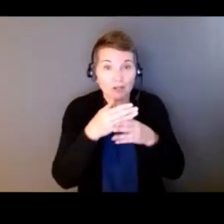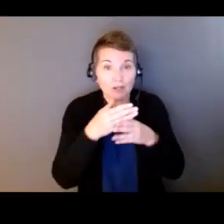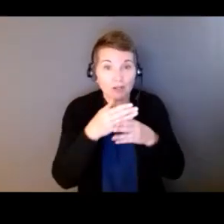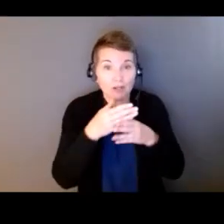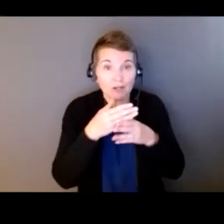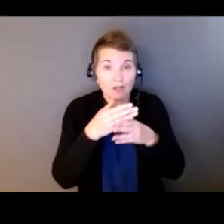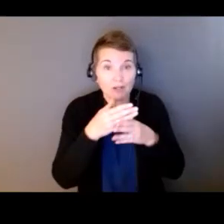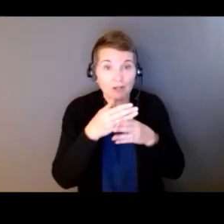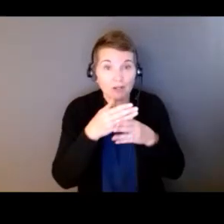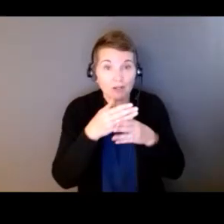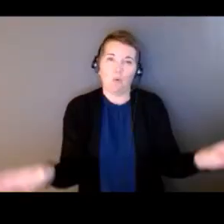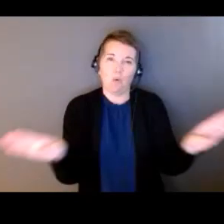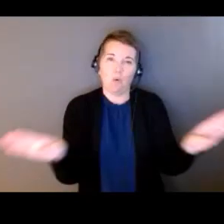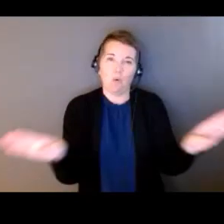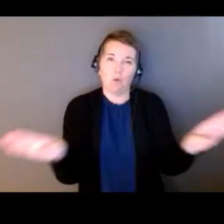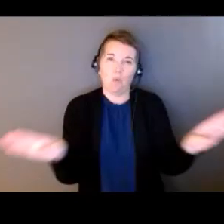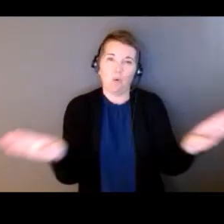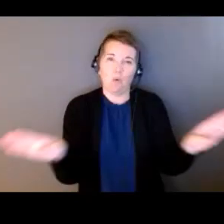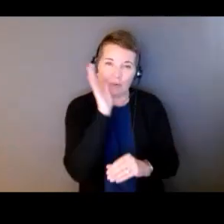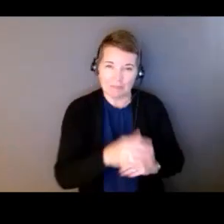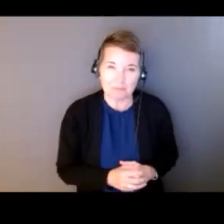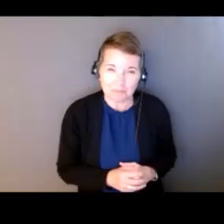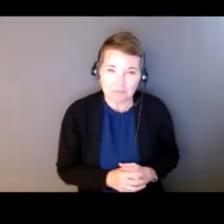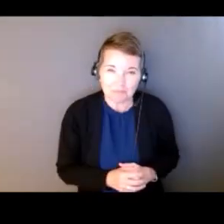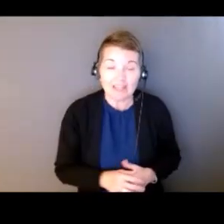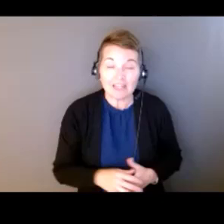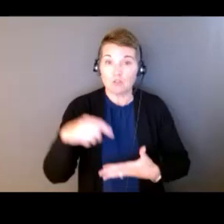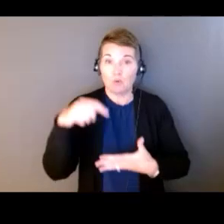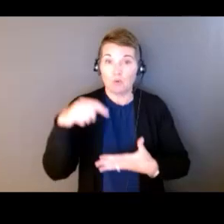First off, the Updated Portal Changes and Improvements.